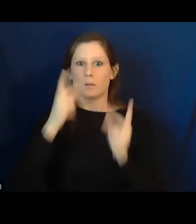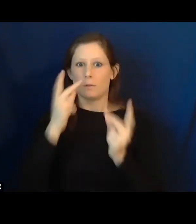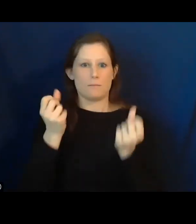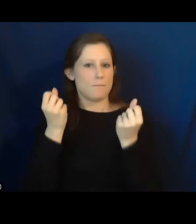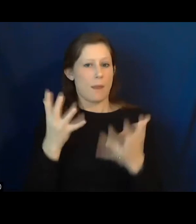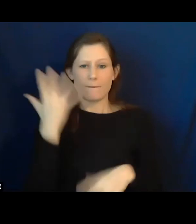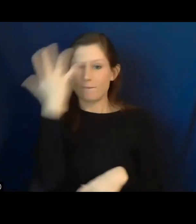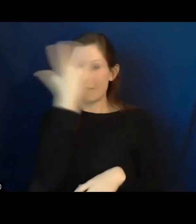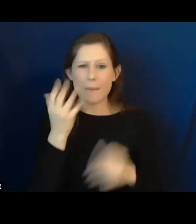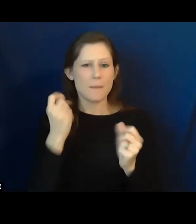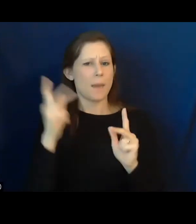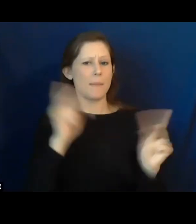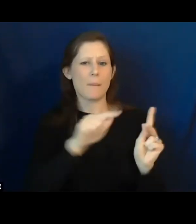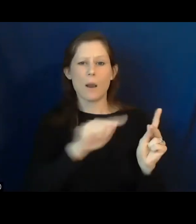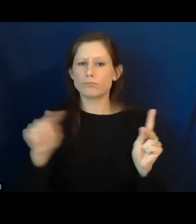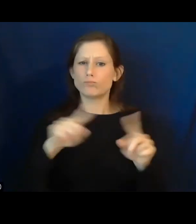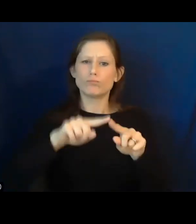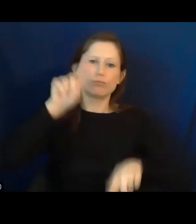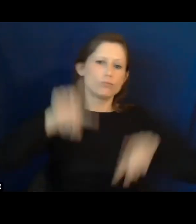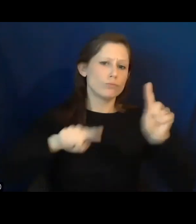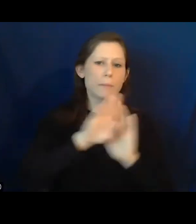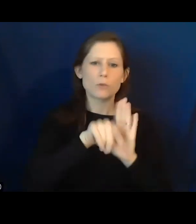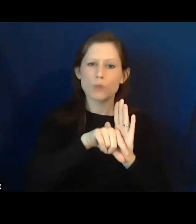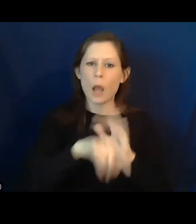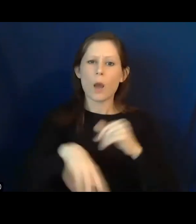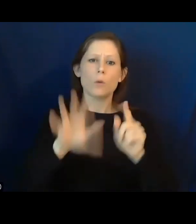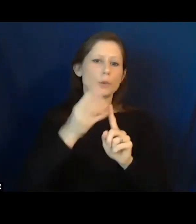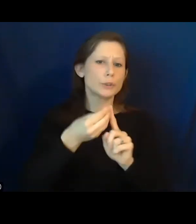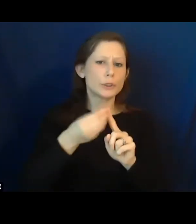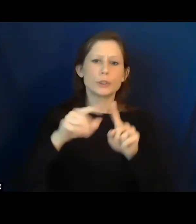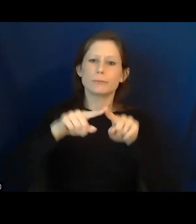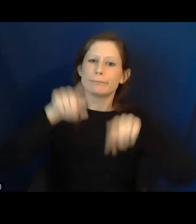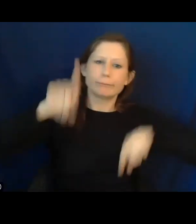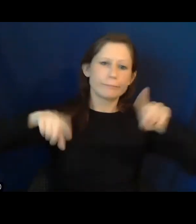of different backgrounds, different cultures coming to the museum. But it also gave me